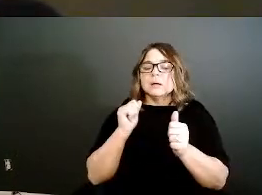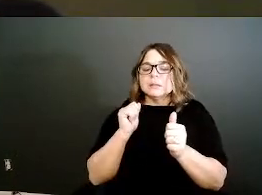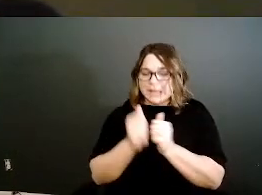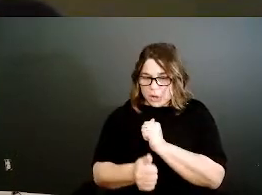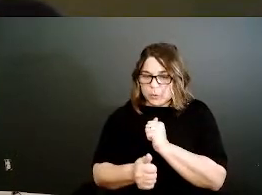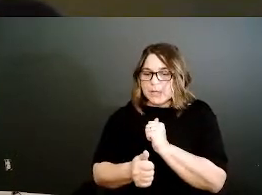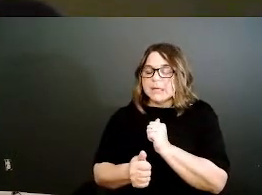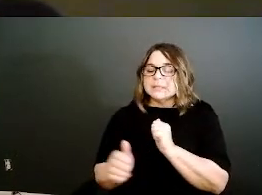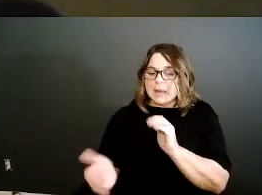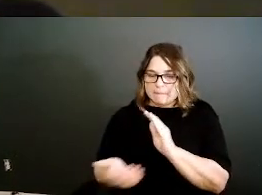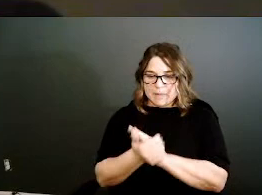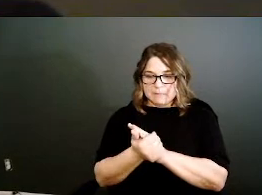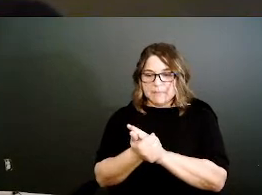≫ COUNCIL PRESIDENT BENDER?